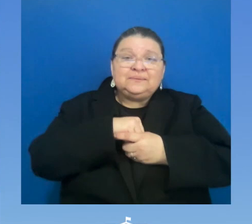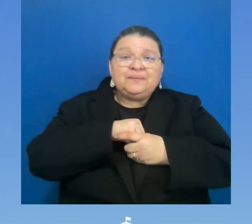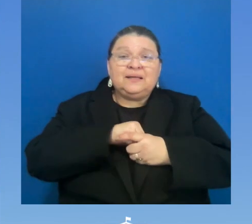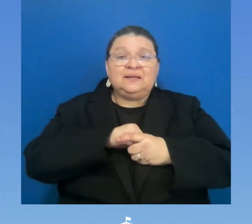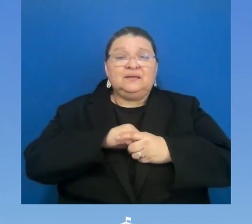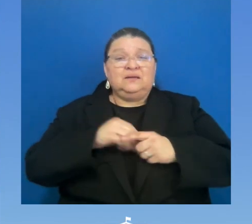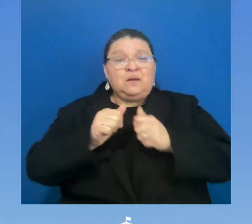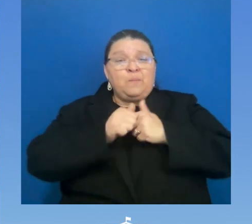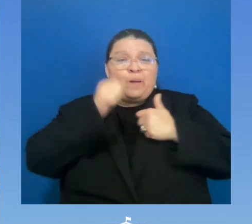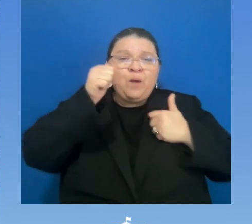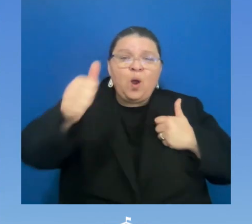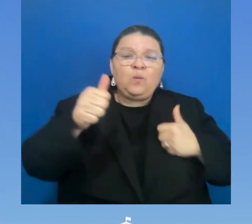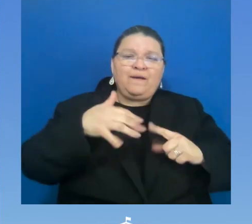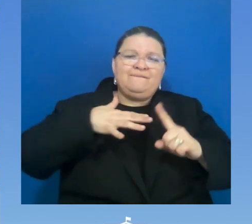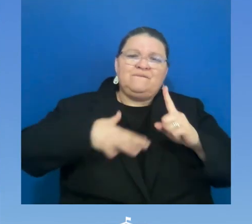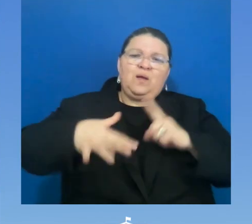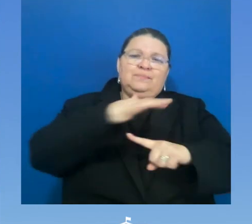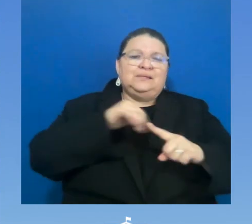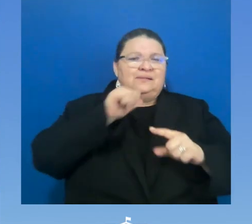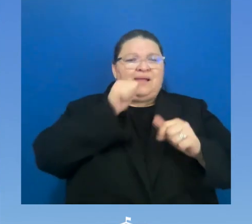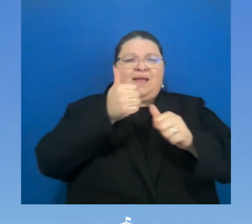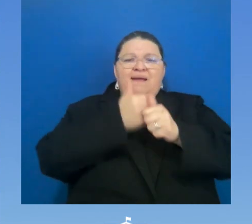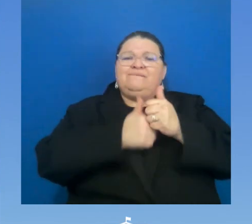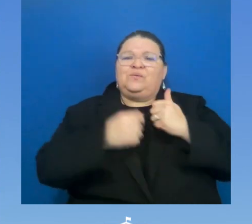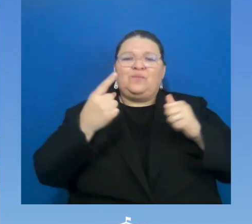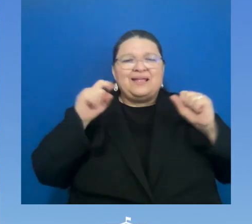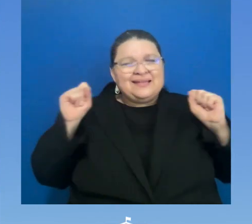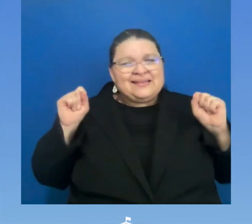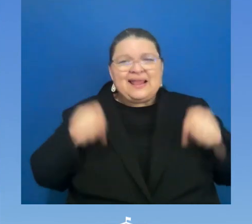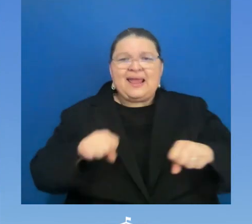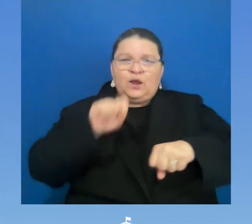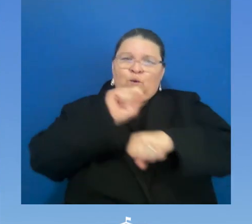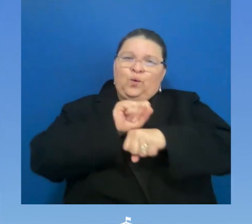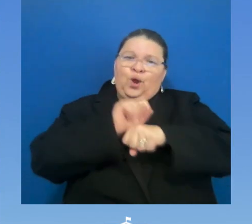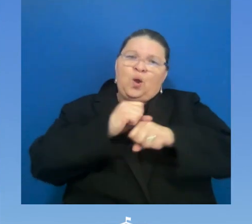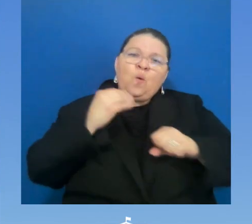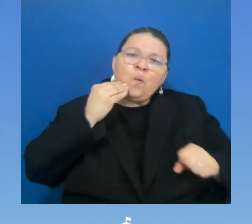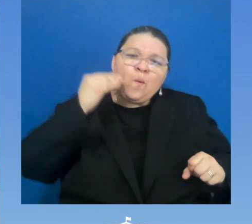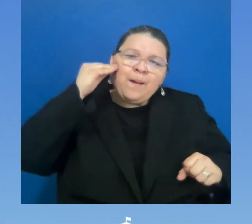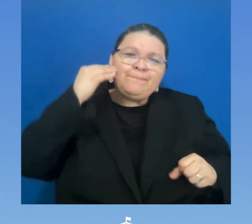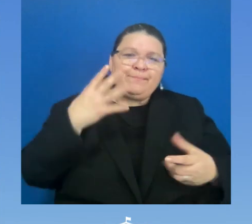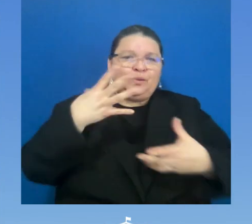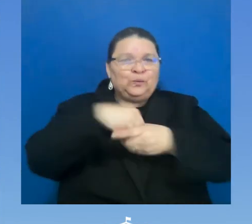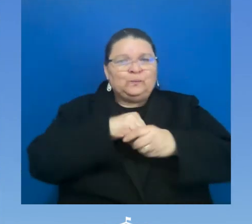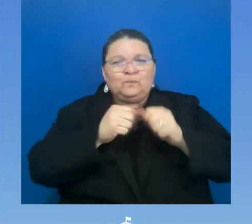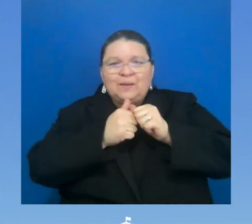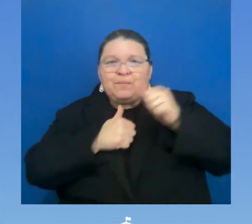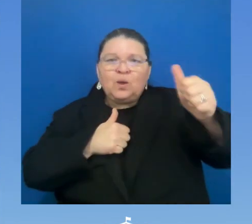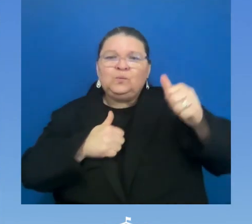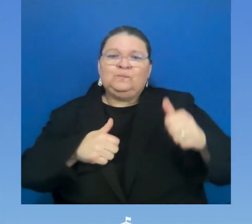Not everyone can do that. And now, as we all try to return back to work well, things have changed for a lot of people.